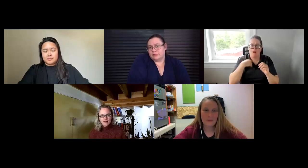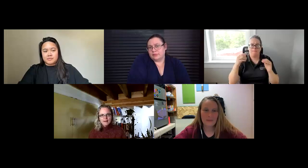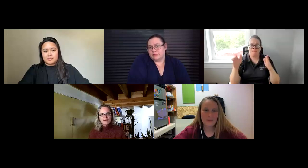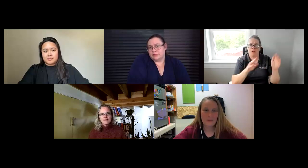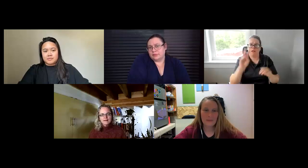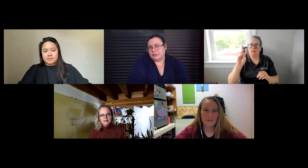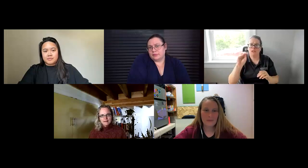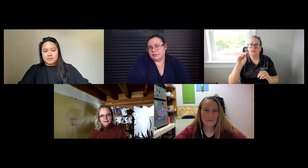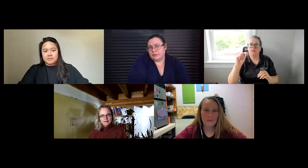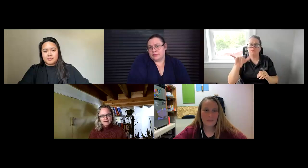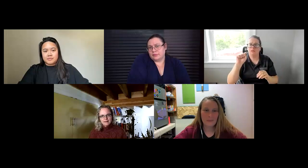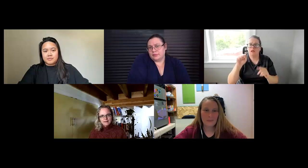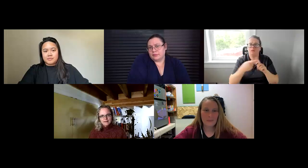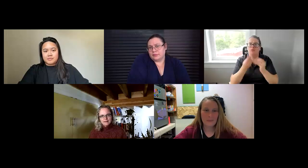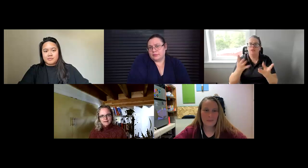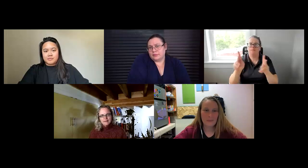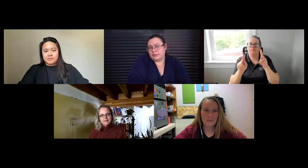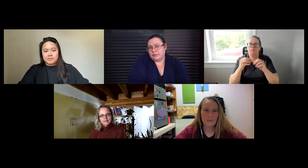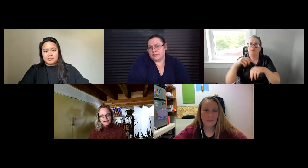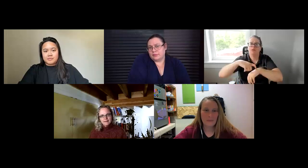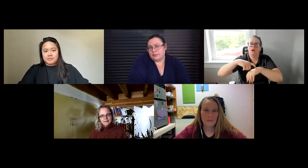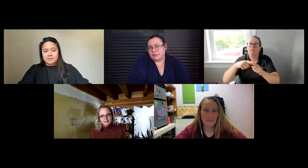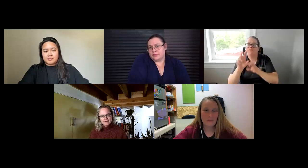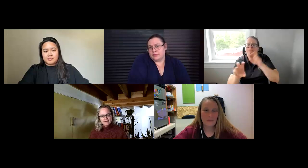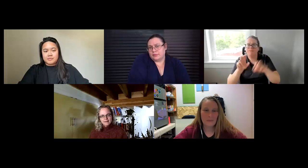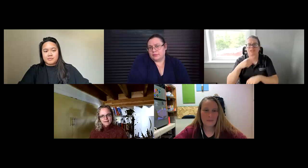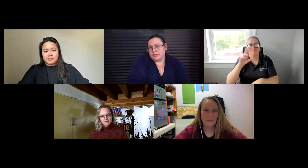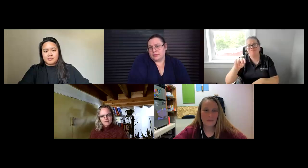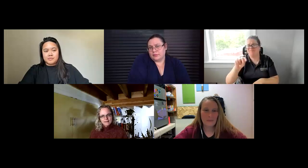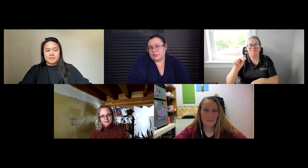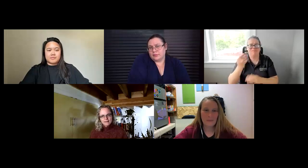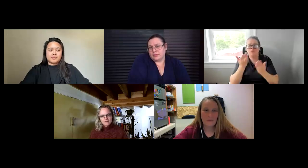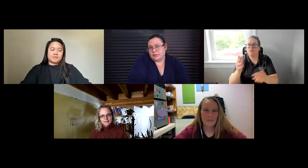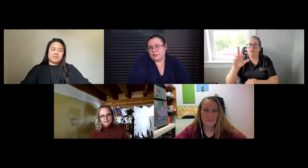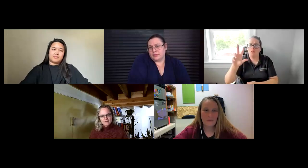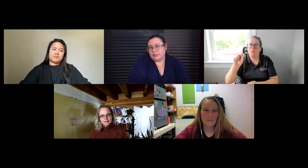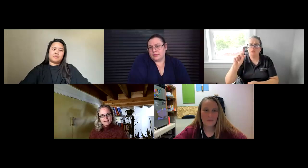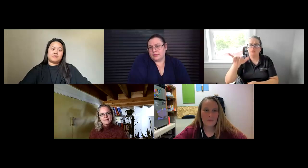through a specific platform. And we were planning on a 60 daytime frame.